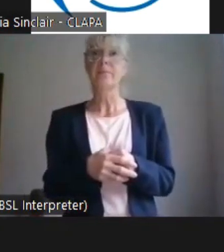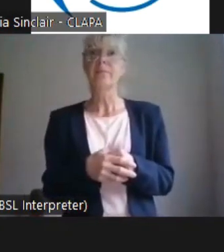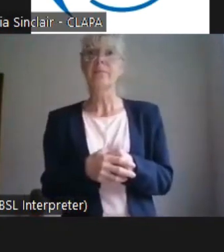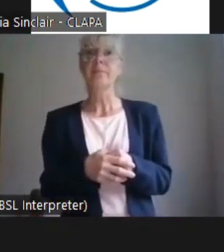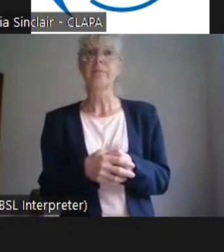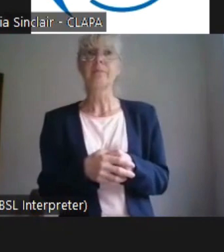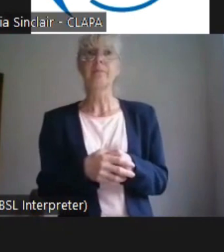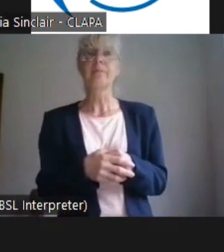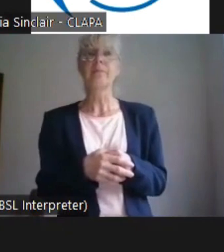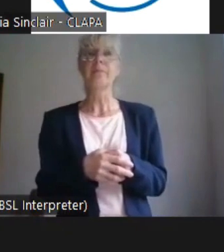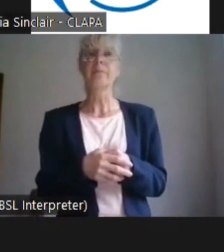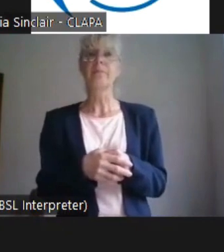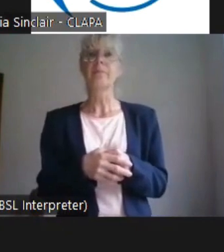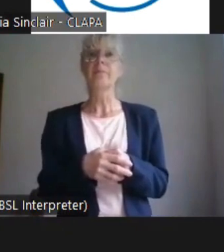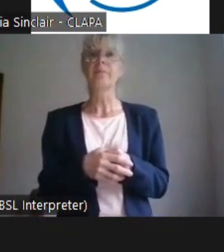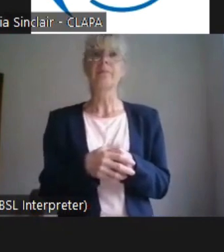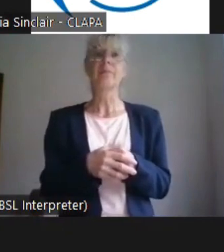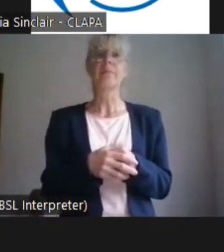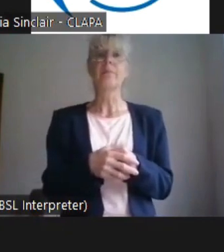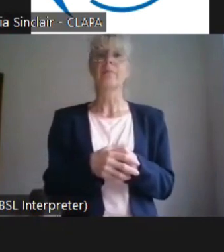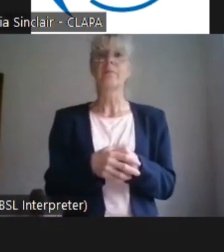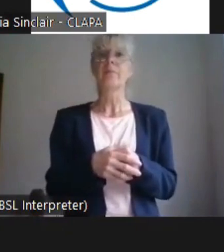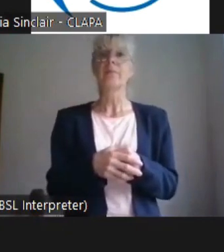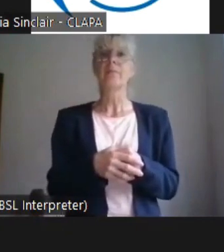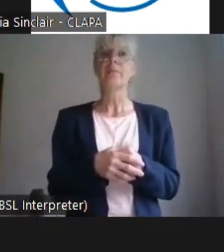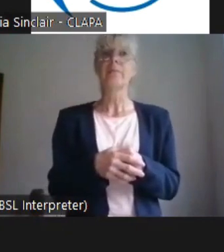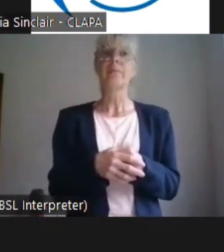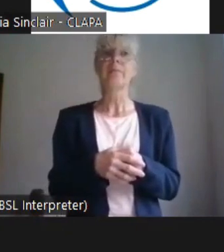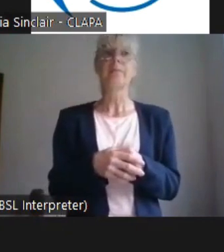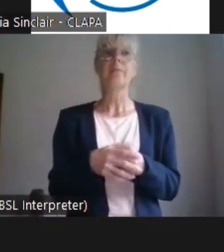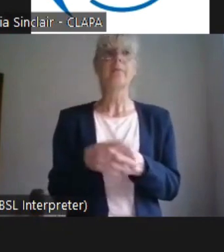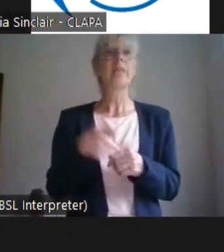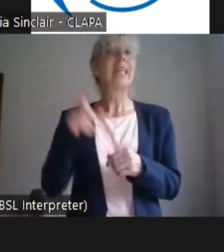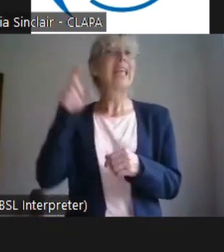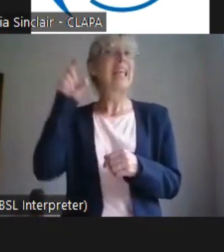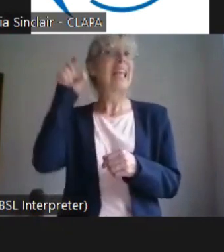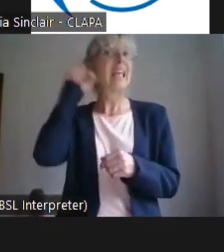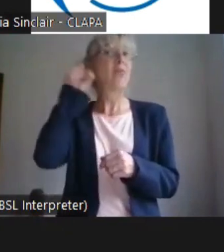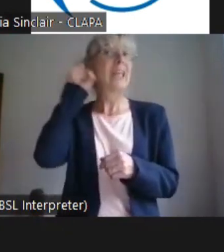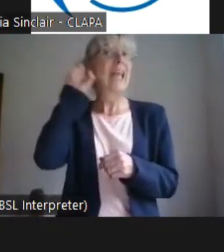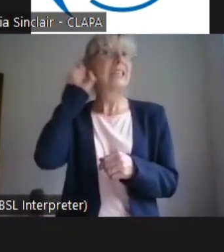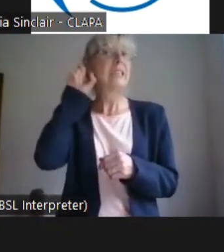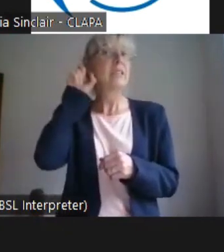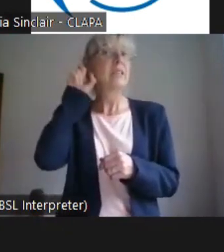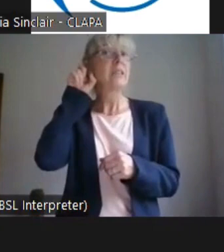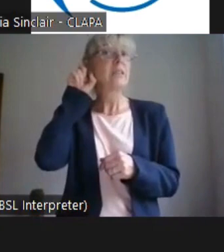I don't know who was saying that though um hearing aid wise um the all the hearing aids